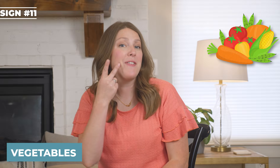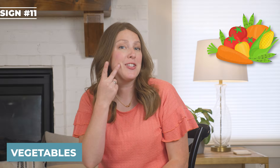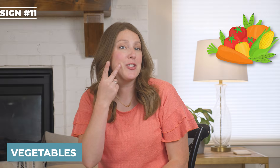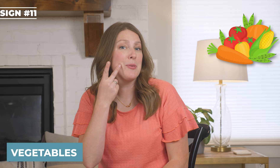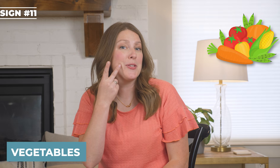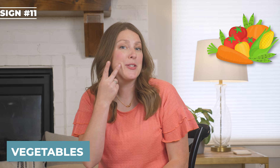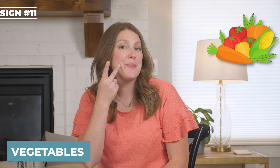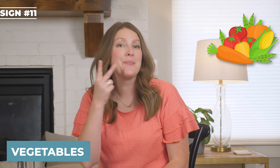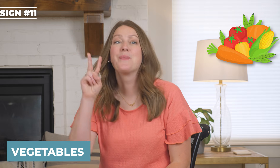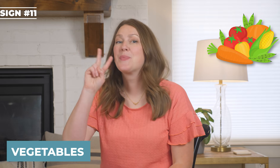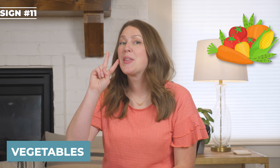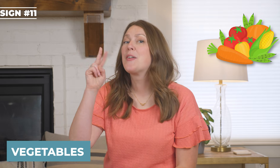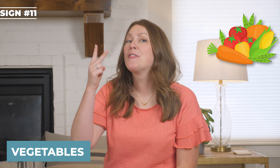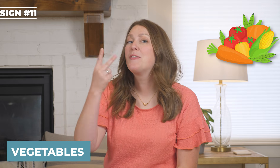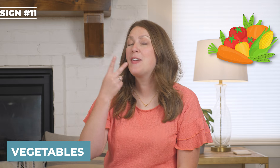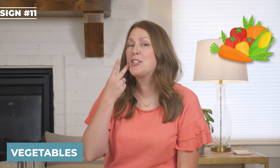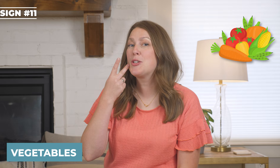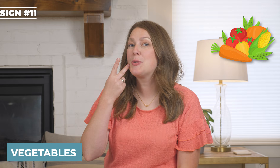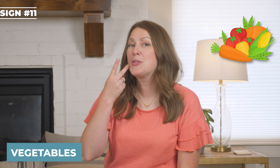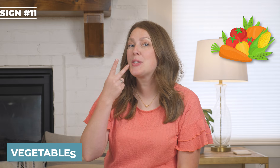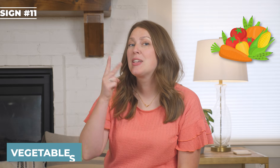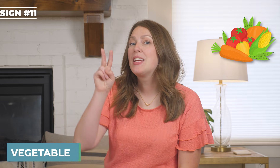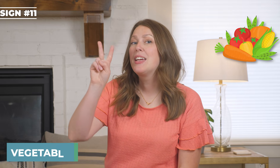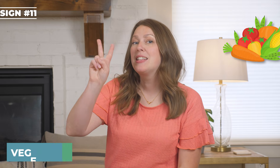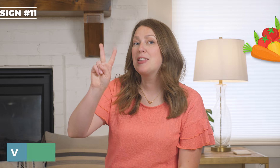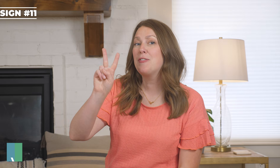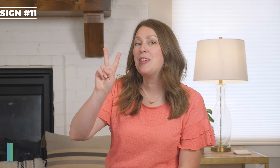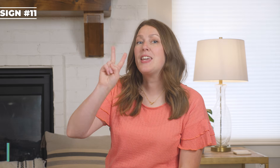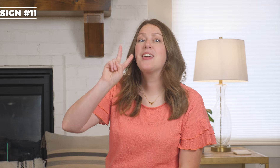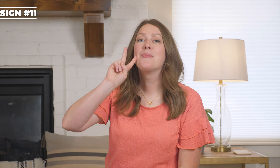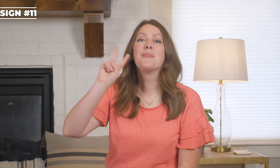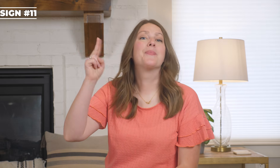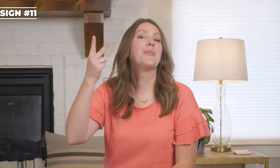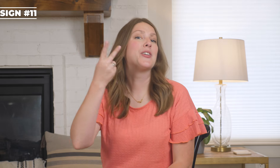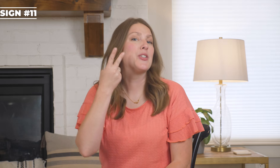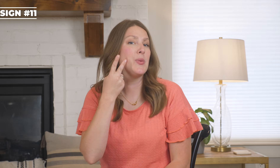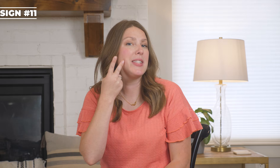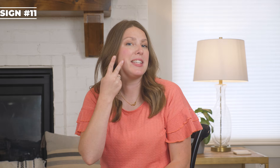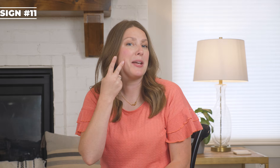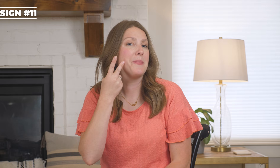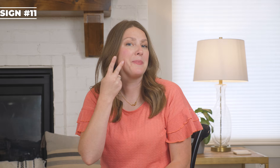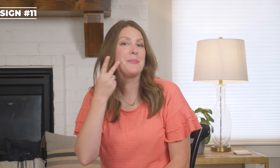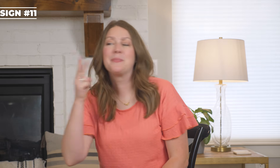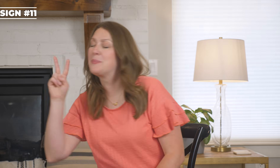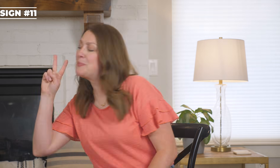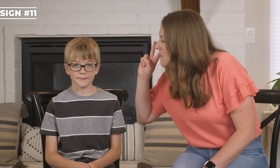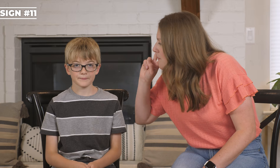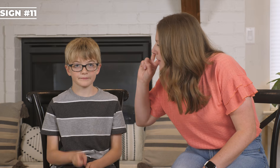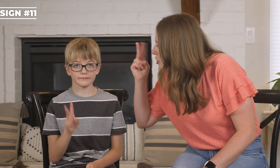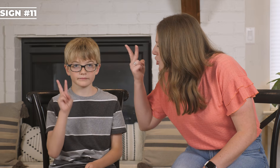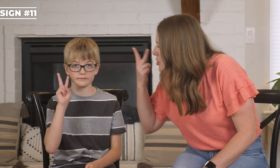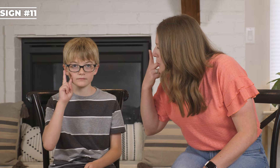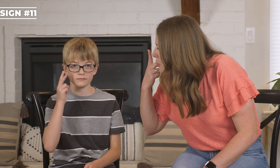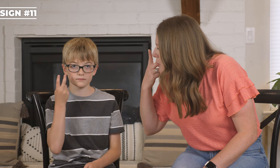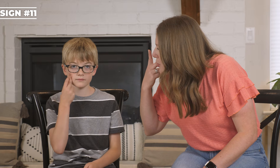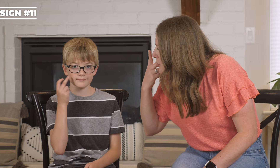Vegetables. The V twisting vegetables.